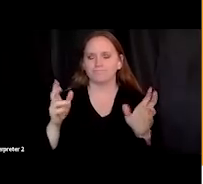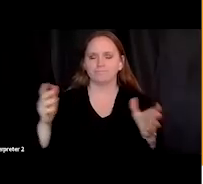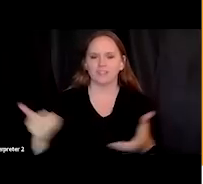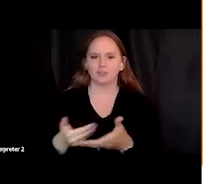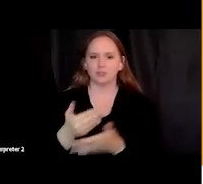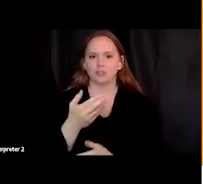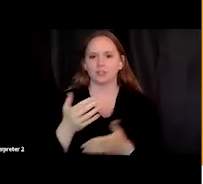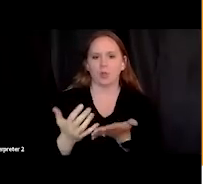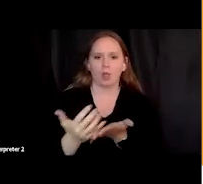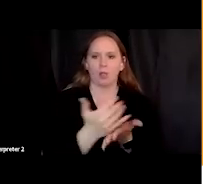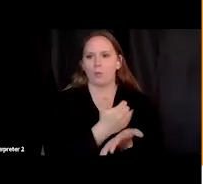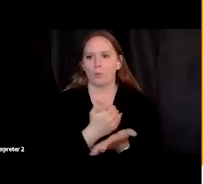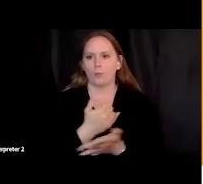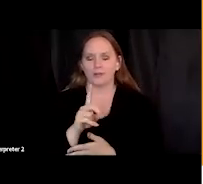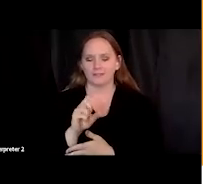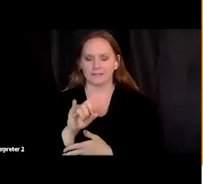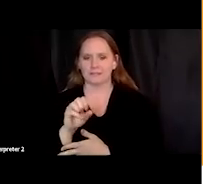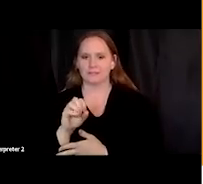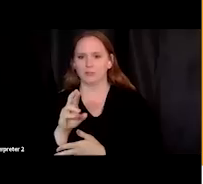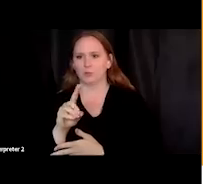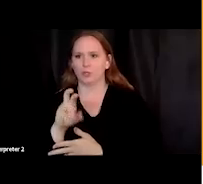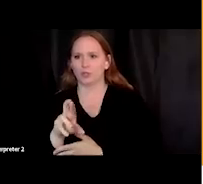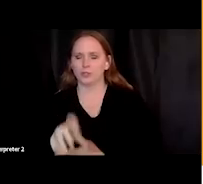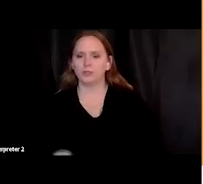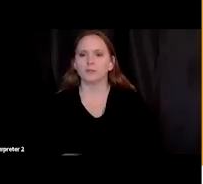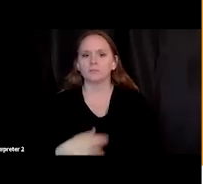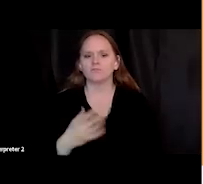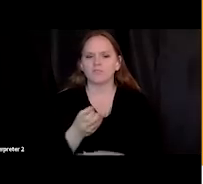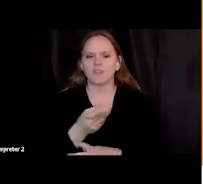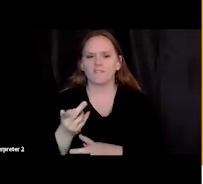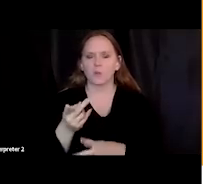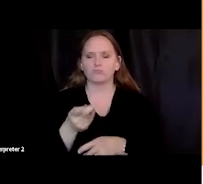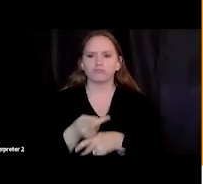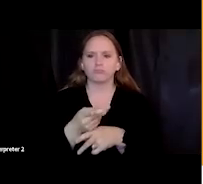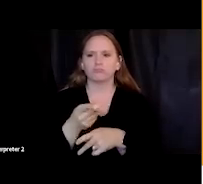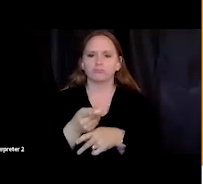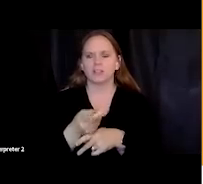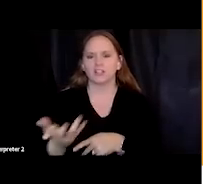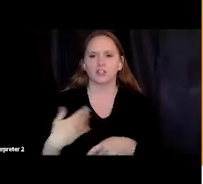I'm gonna start with just a few housekeeping slides, then we're gonna get straight into the discussion. Next slide.